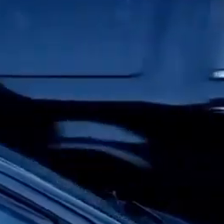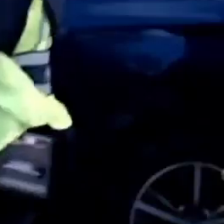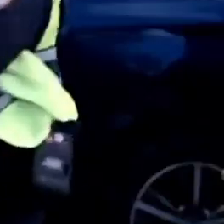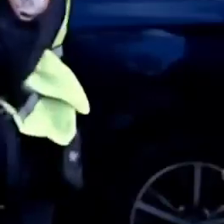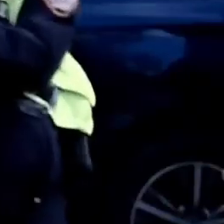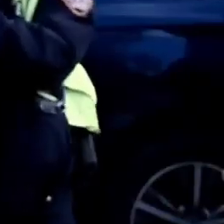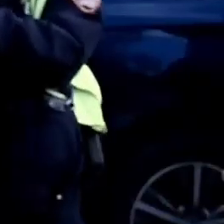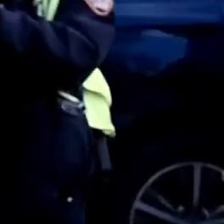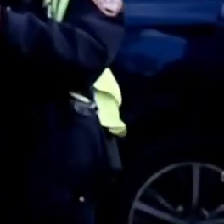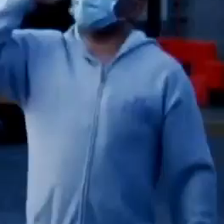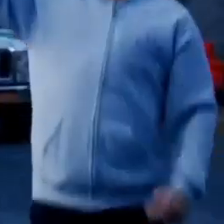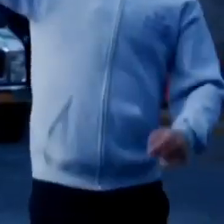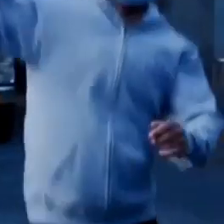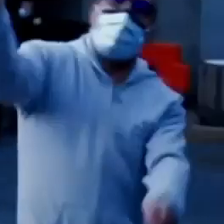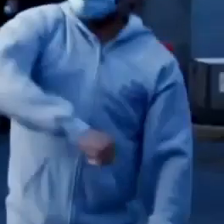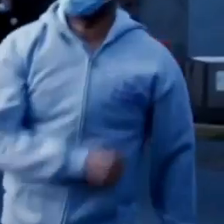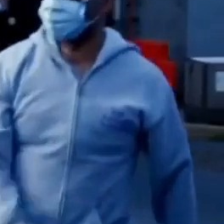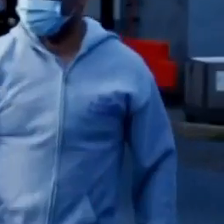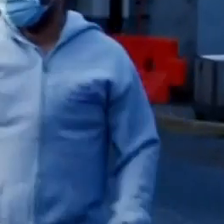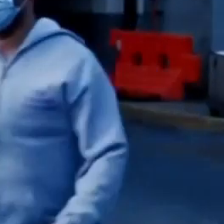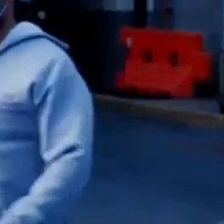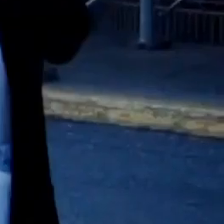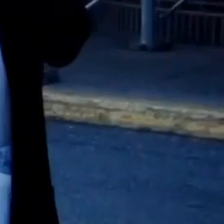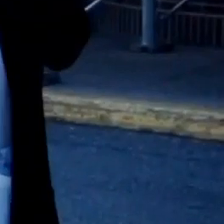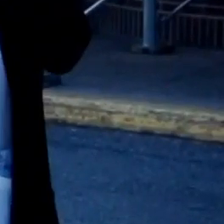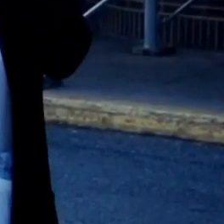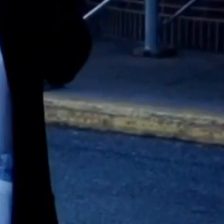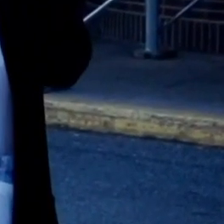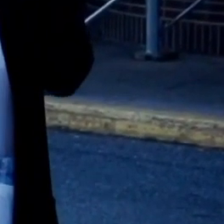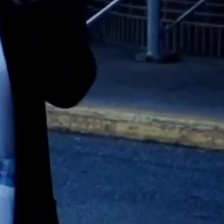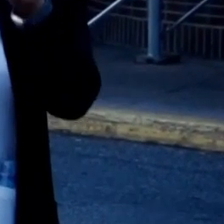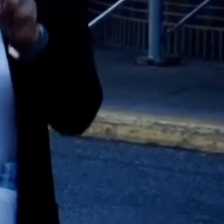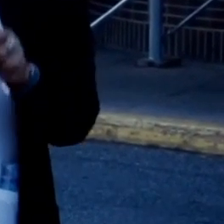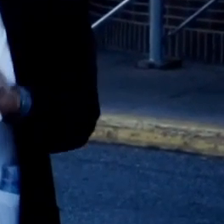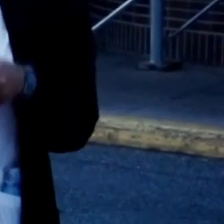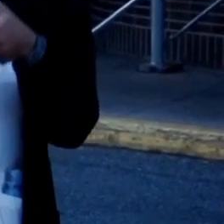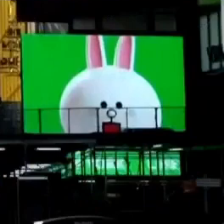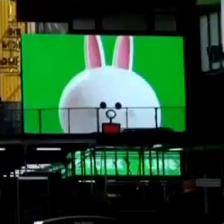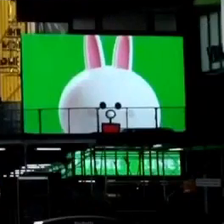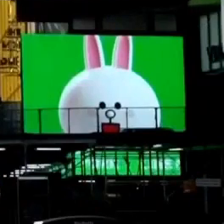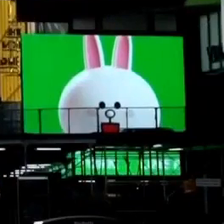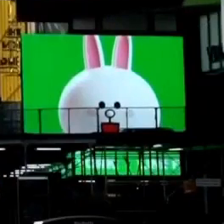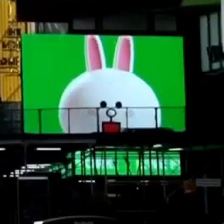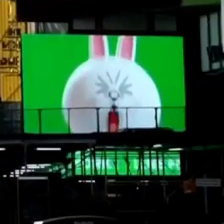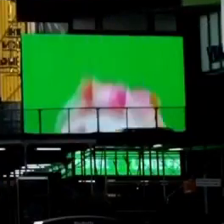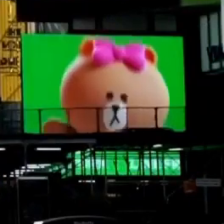FOLLOW THE AMERICAN PEOPLE.